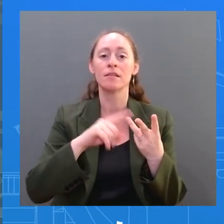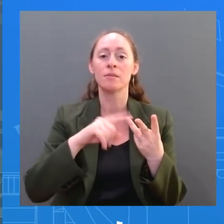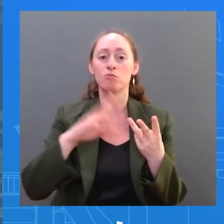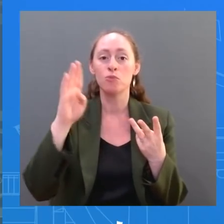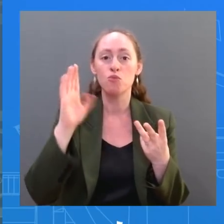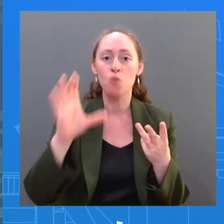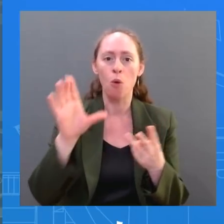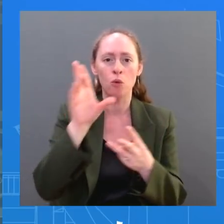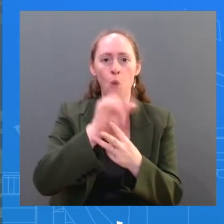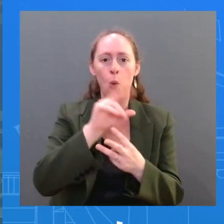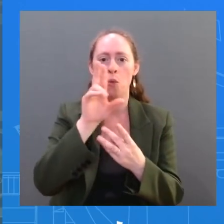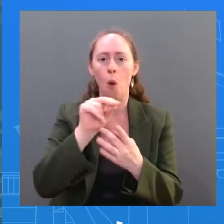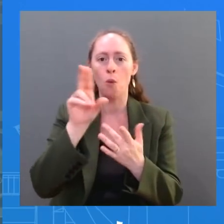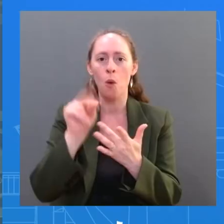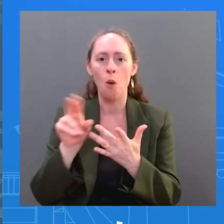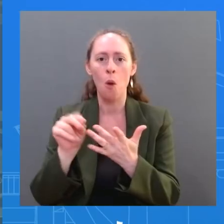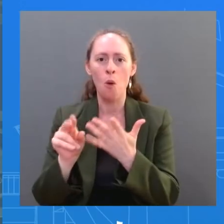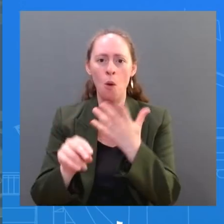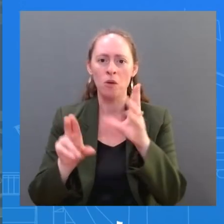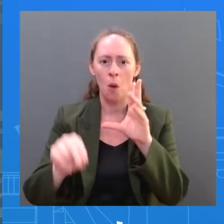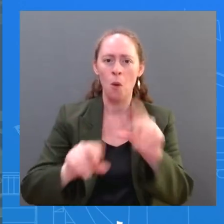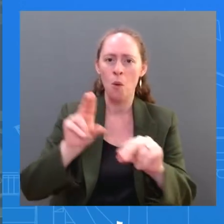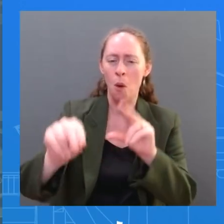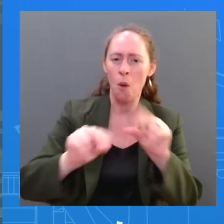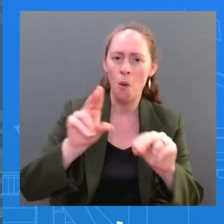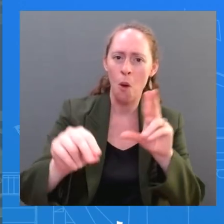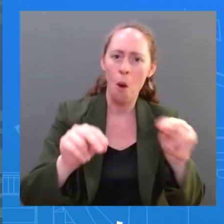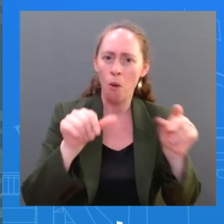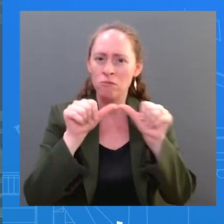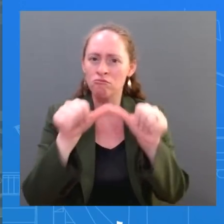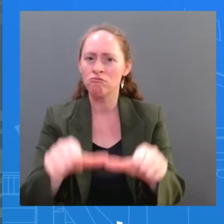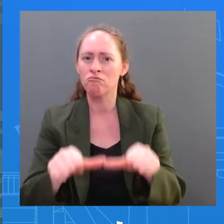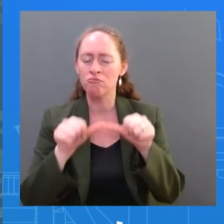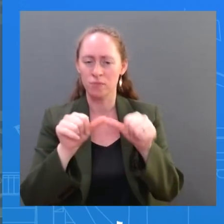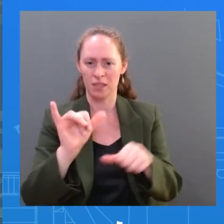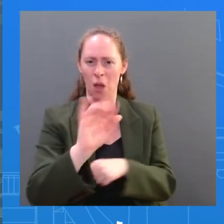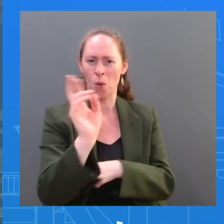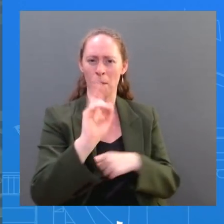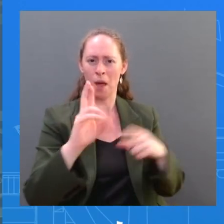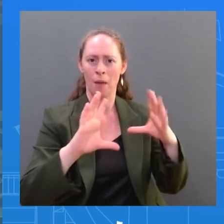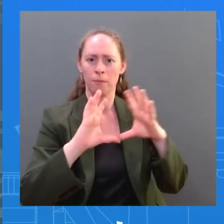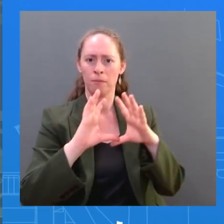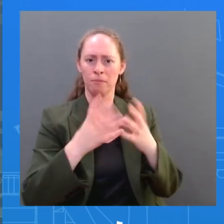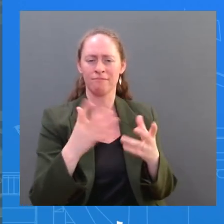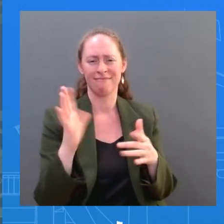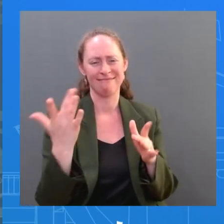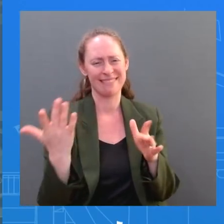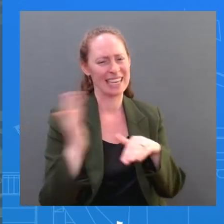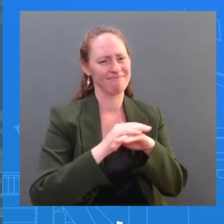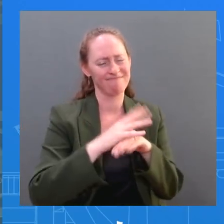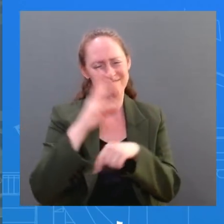Republicans that he has called the "Ultra" -- the "Ultra-MAGA" of the Republican wing is planning to do.